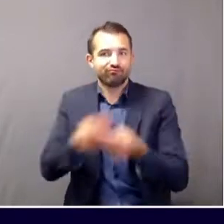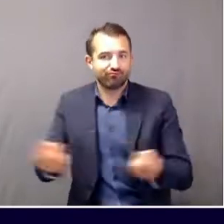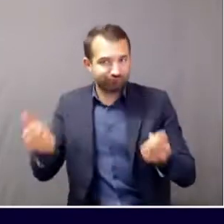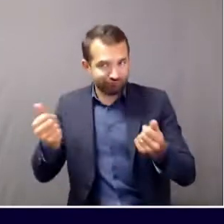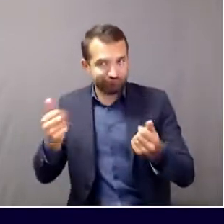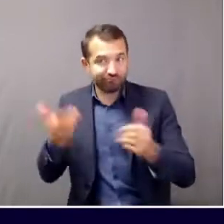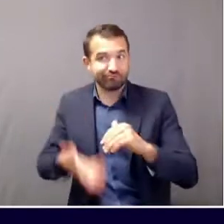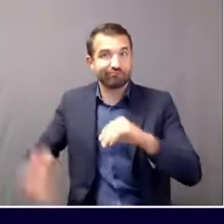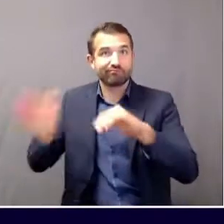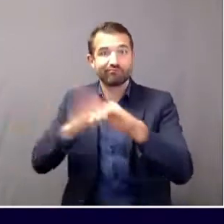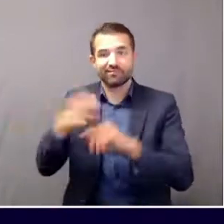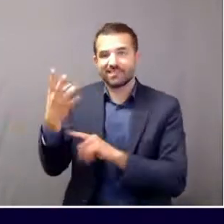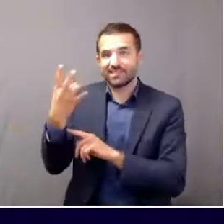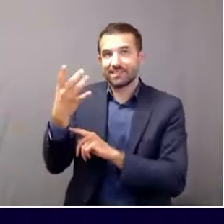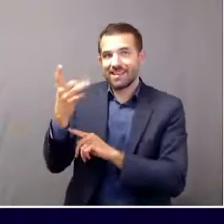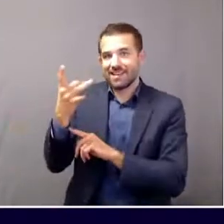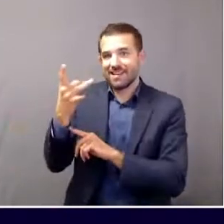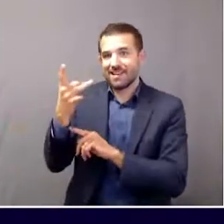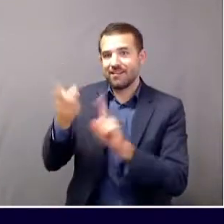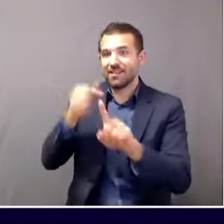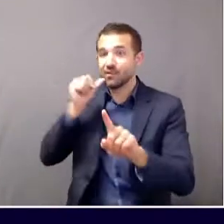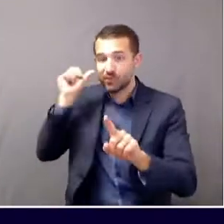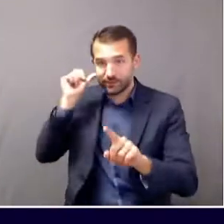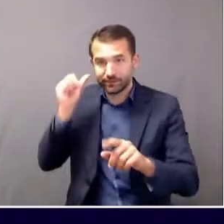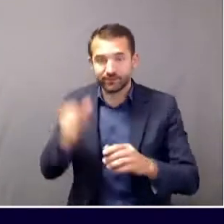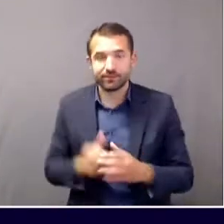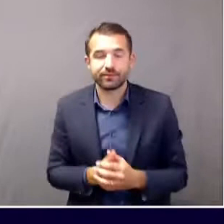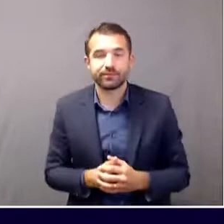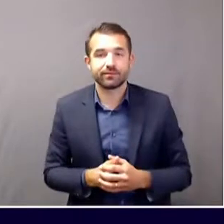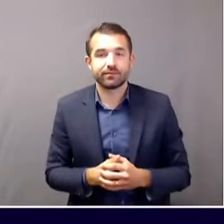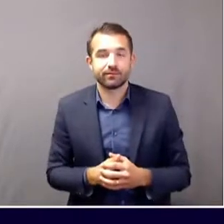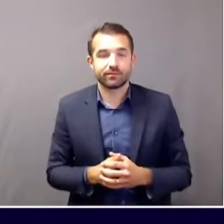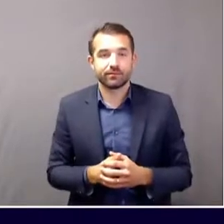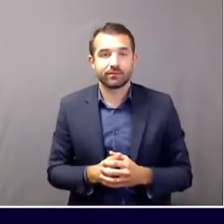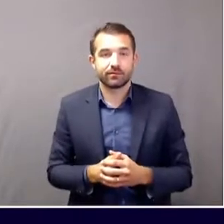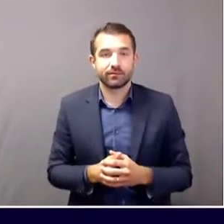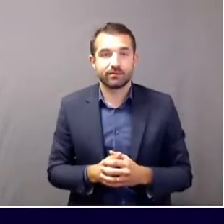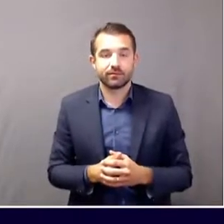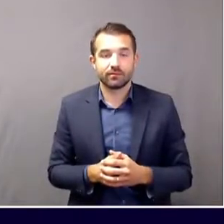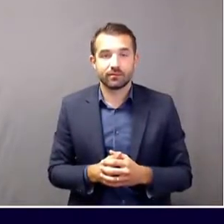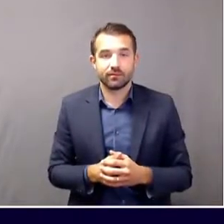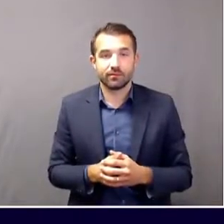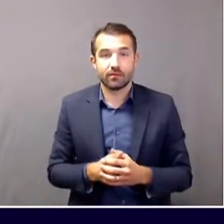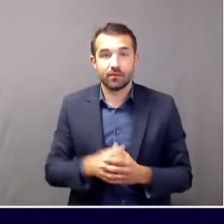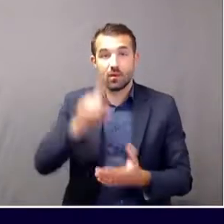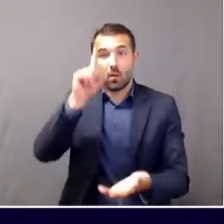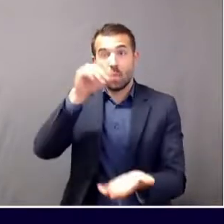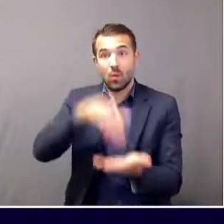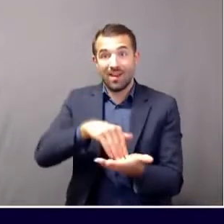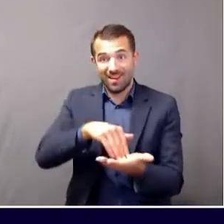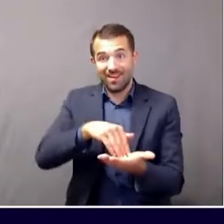yesterday